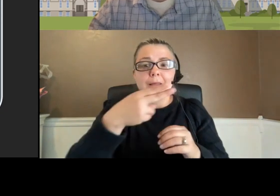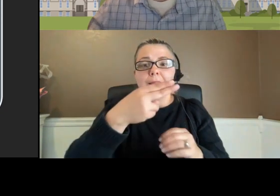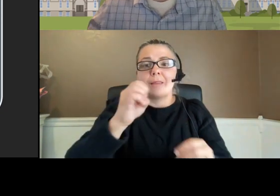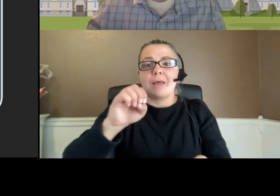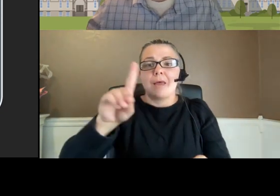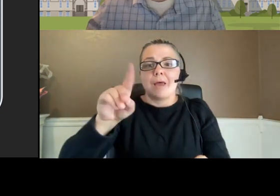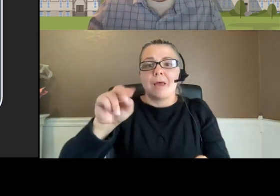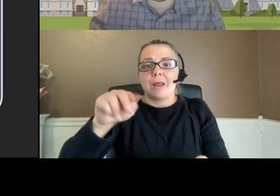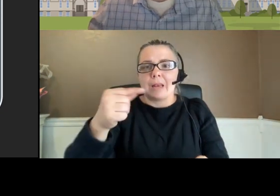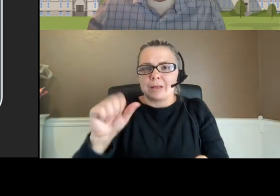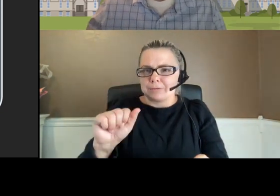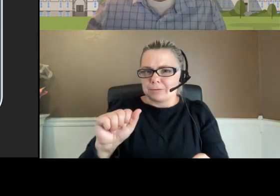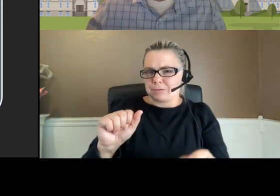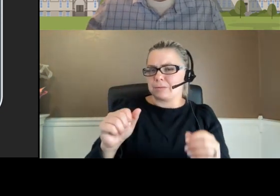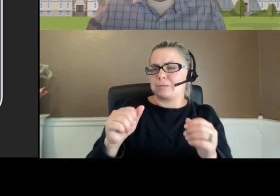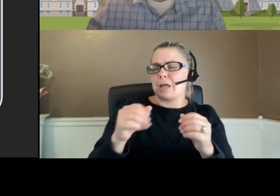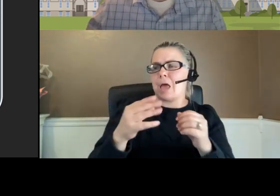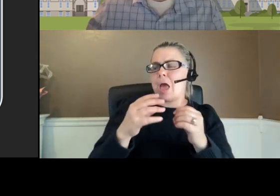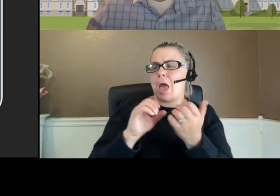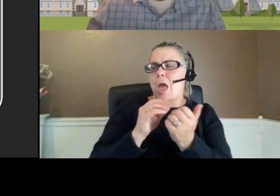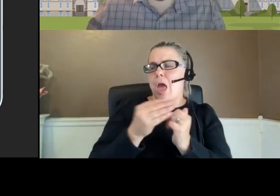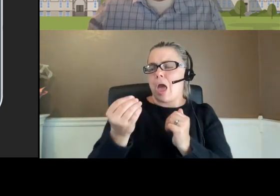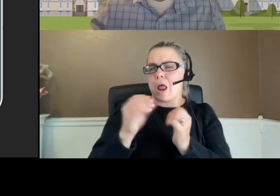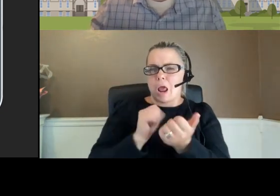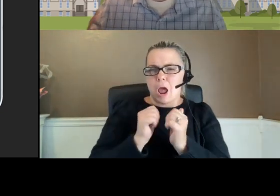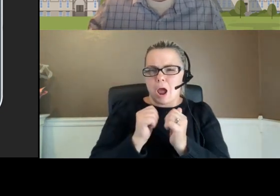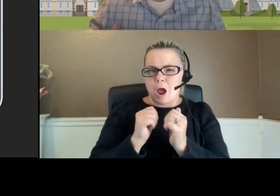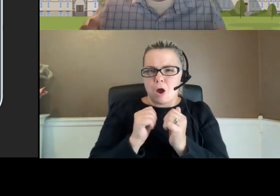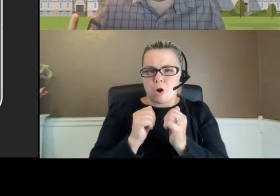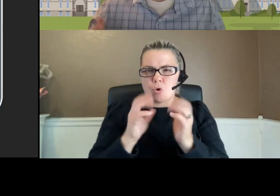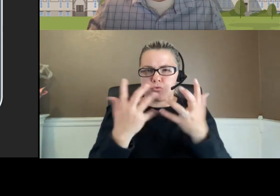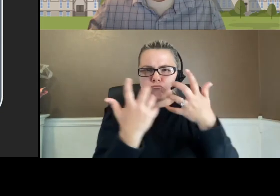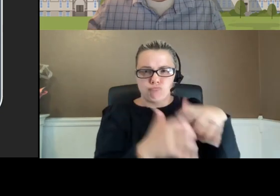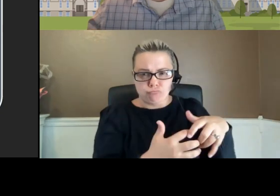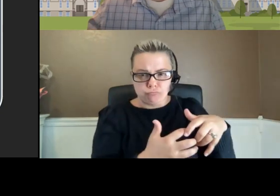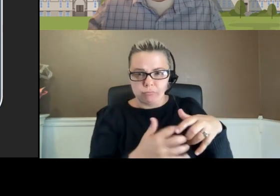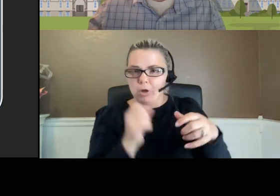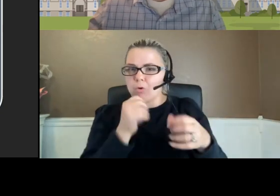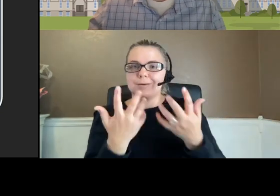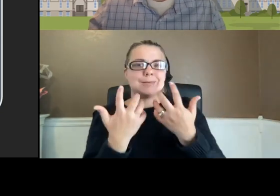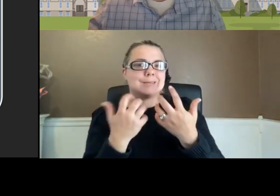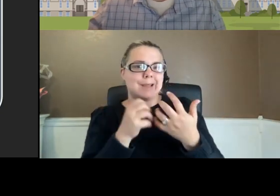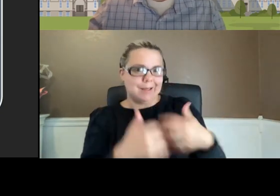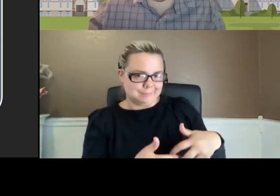of that content. So, screen reader is a great way to kind of explore and and identify what potential